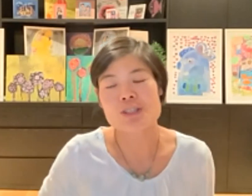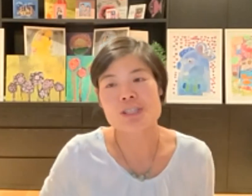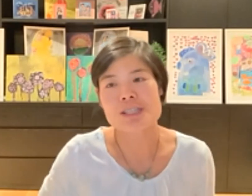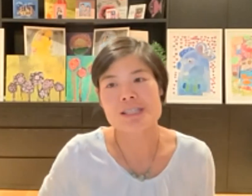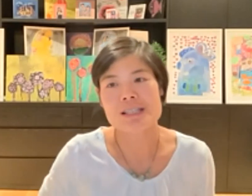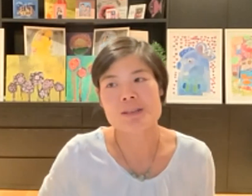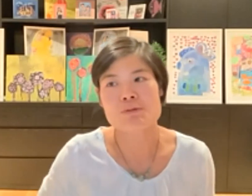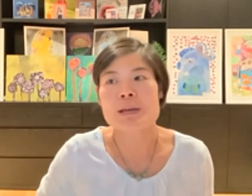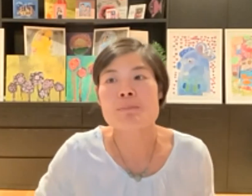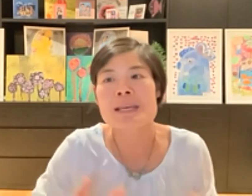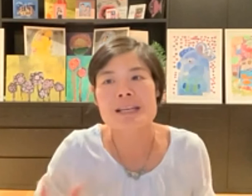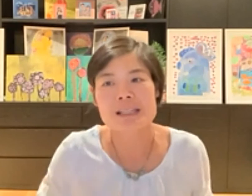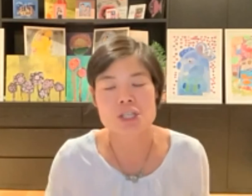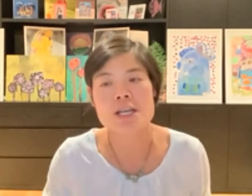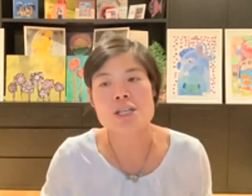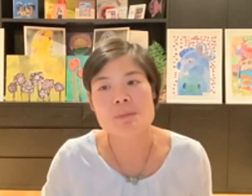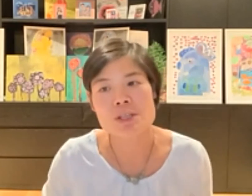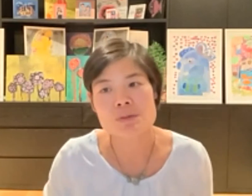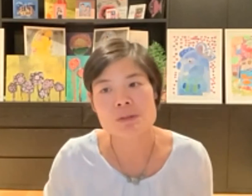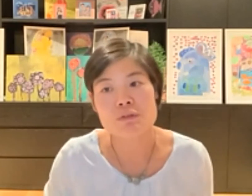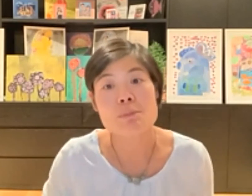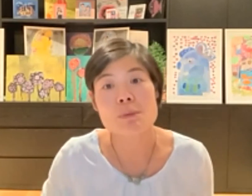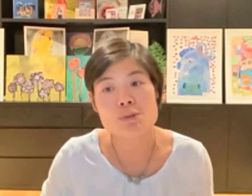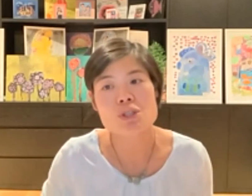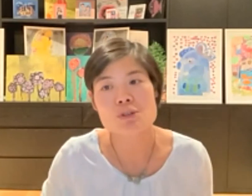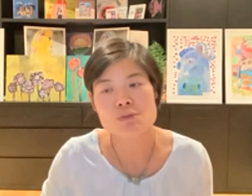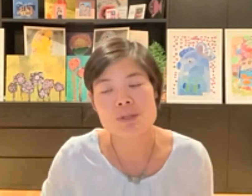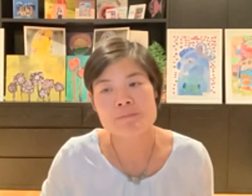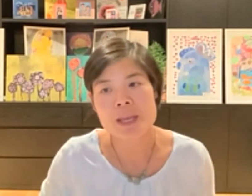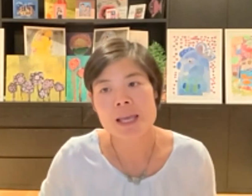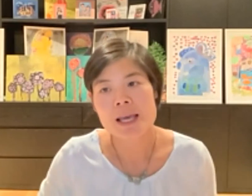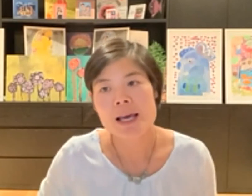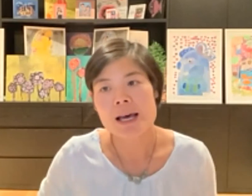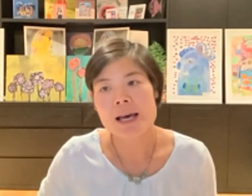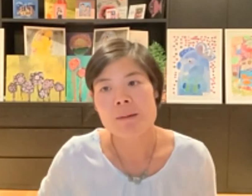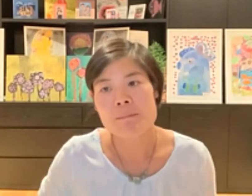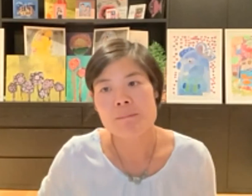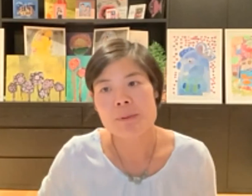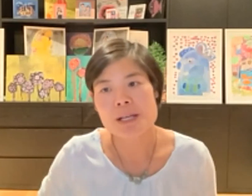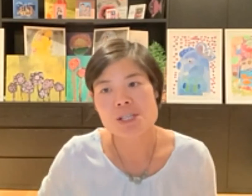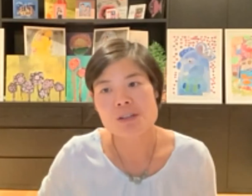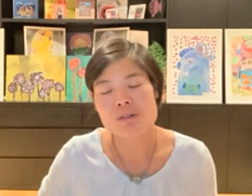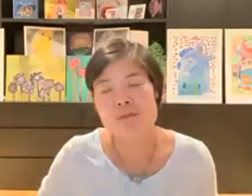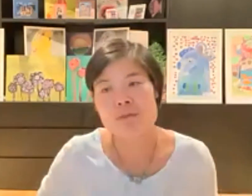going to immediately change management for most children.